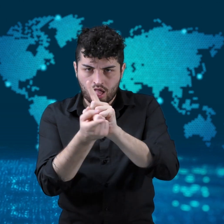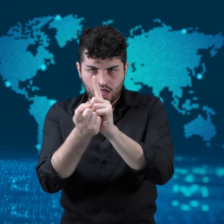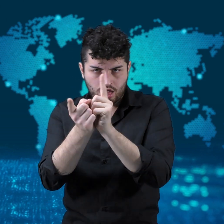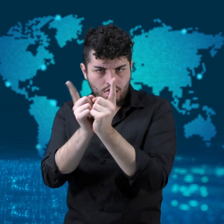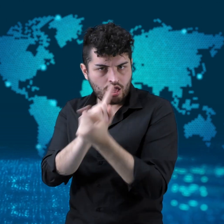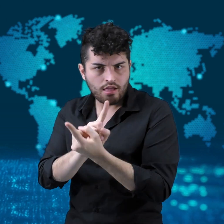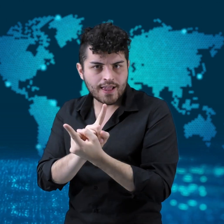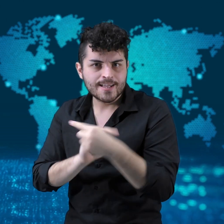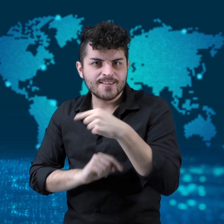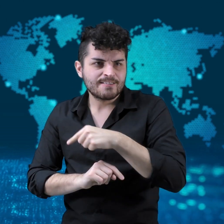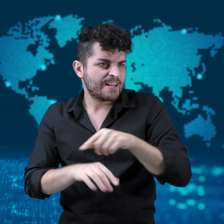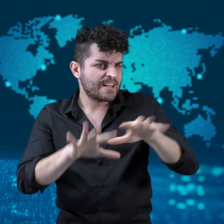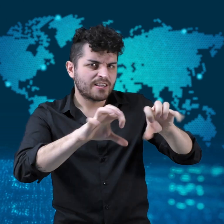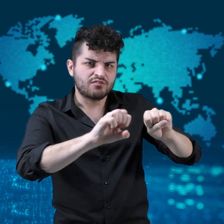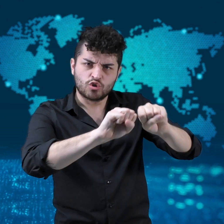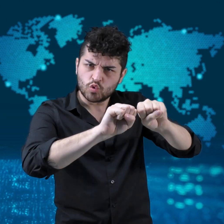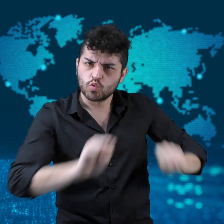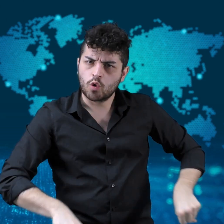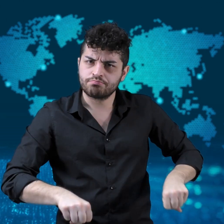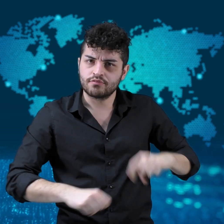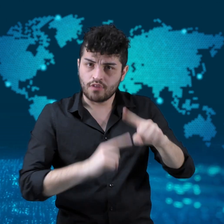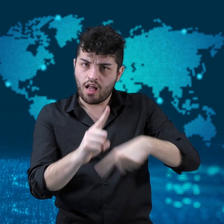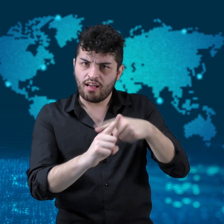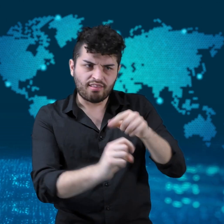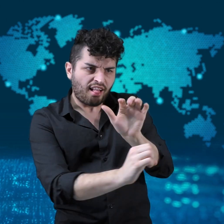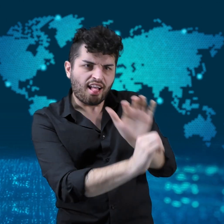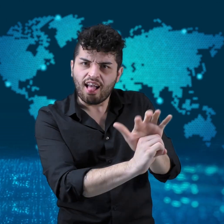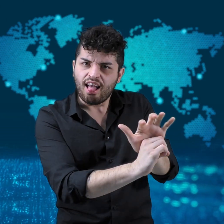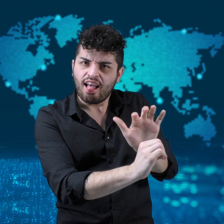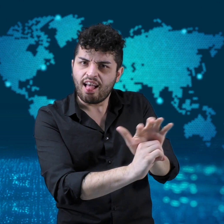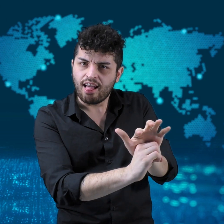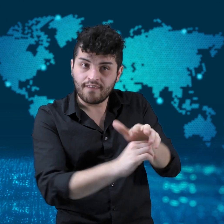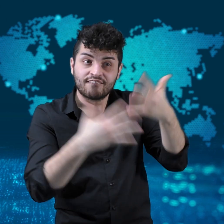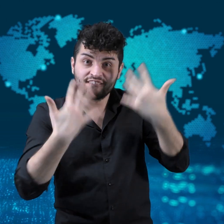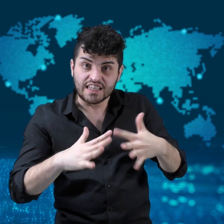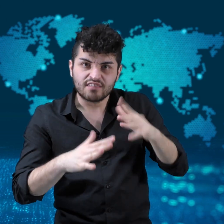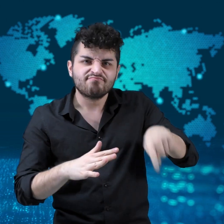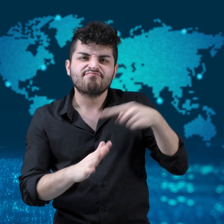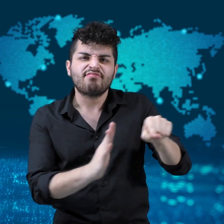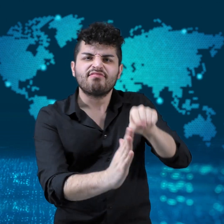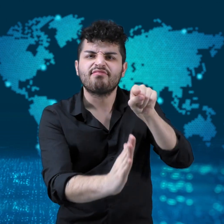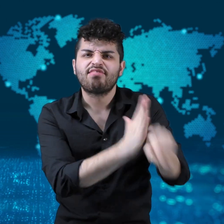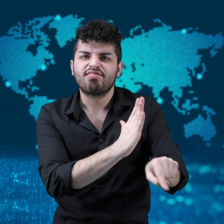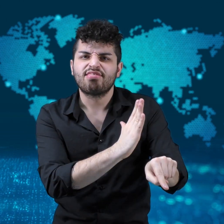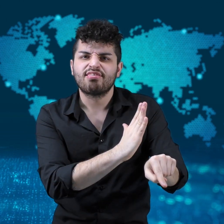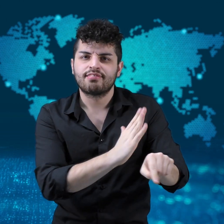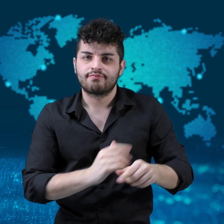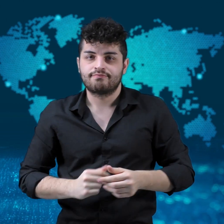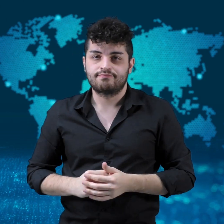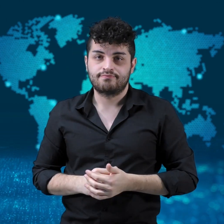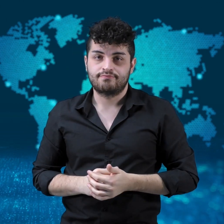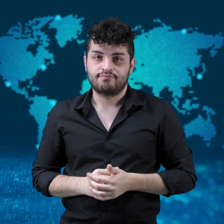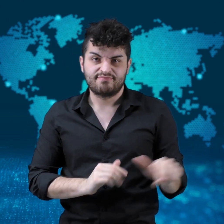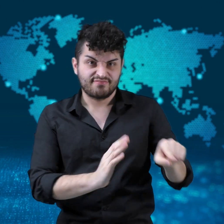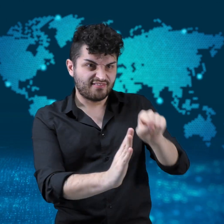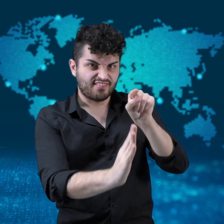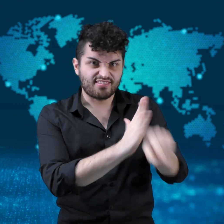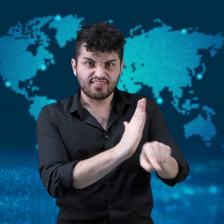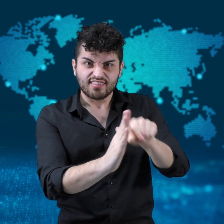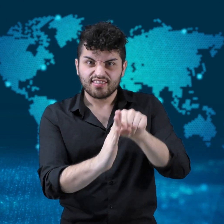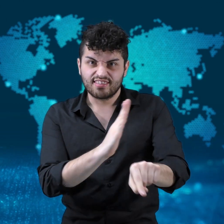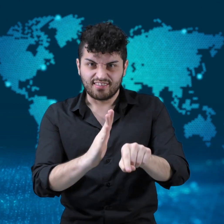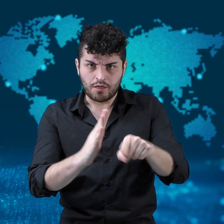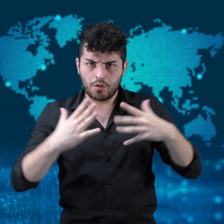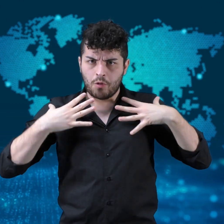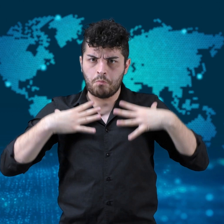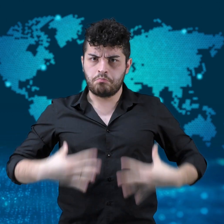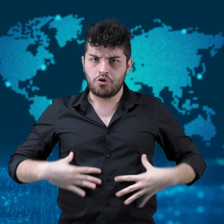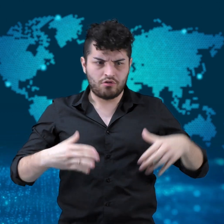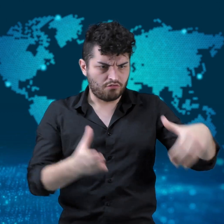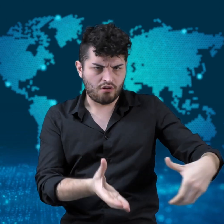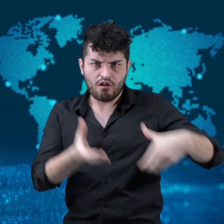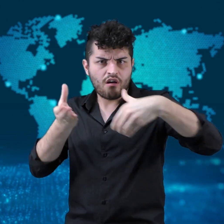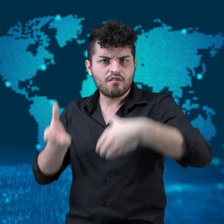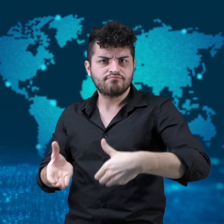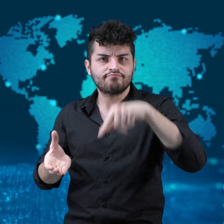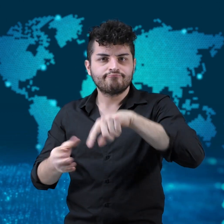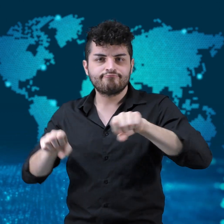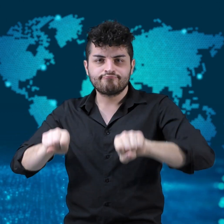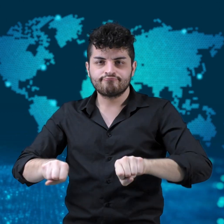He stored their bodies in his apartment in coolers and containers.